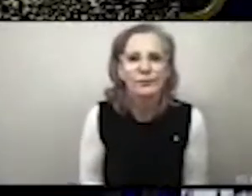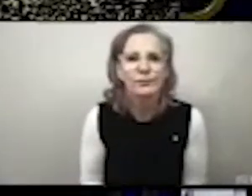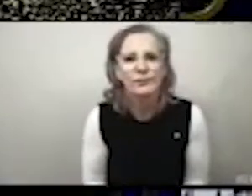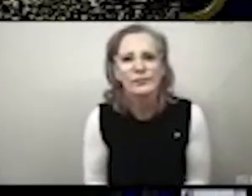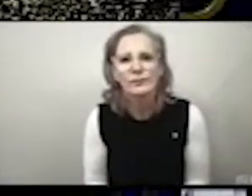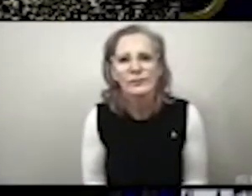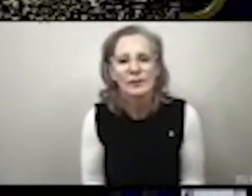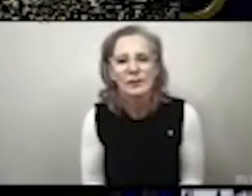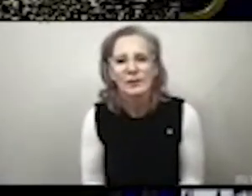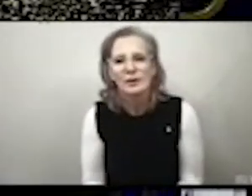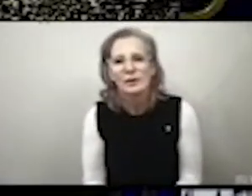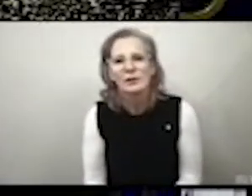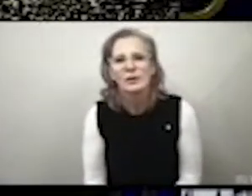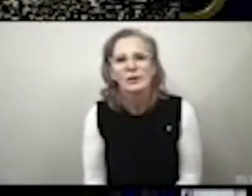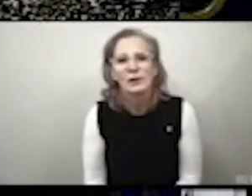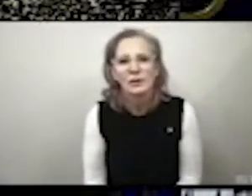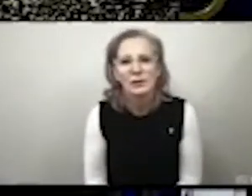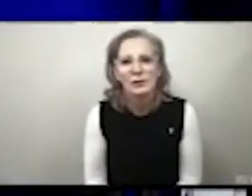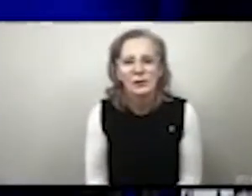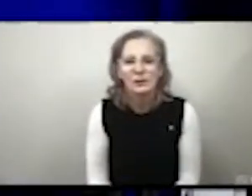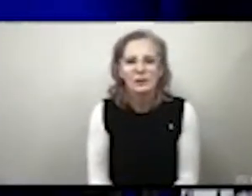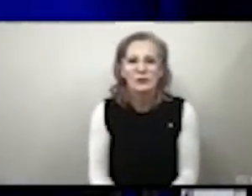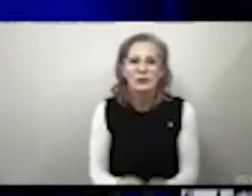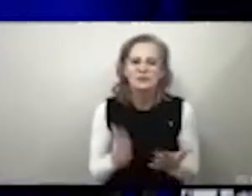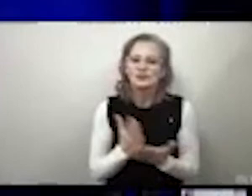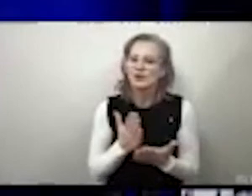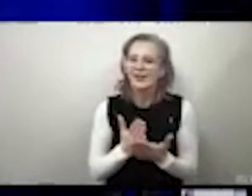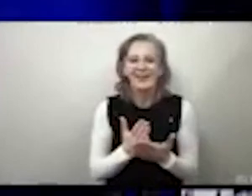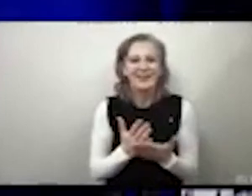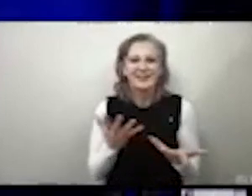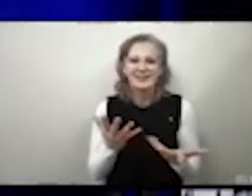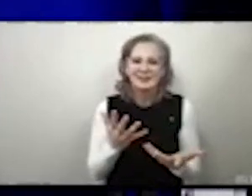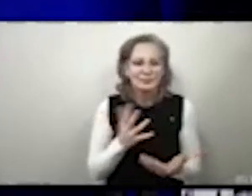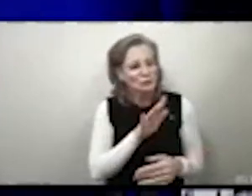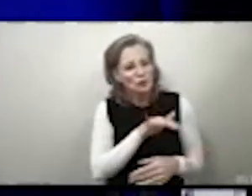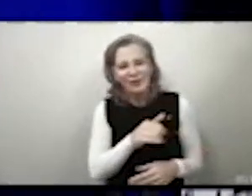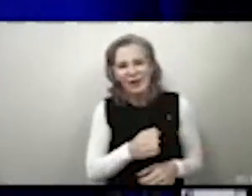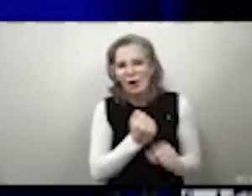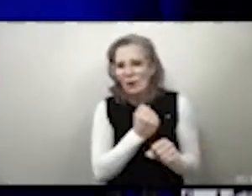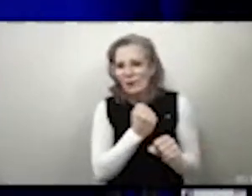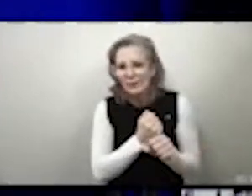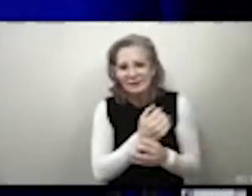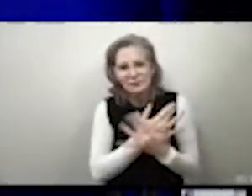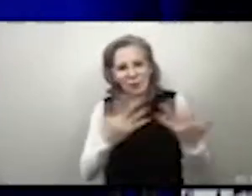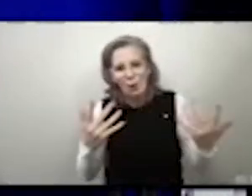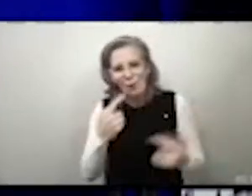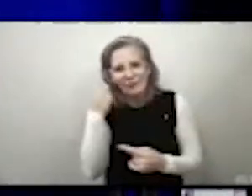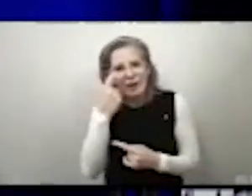in a lot of the thinking in government. Um, I think actually it goes further than that and you, you touched on it in that I think policy making